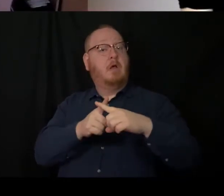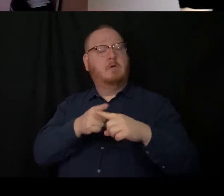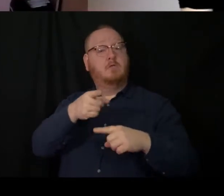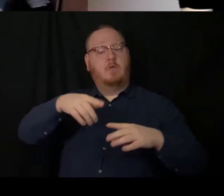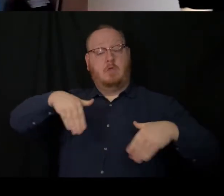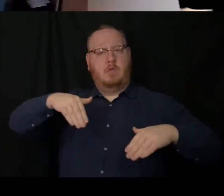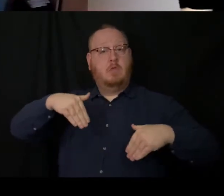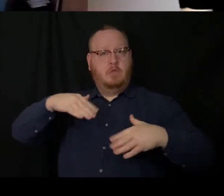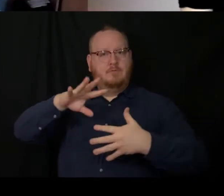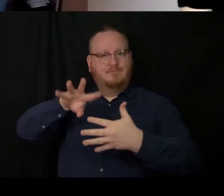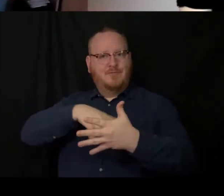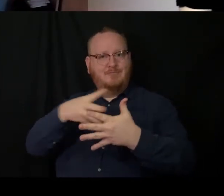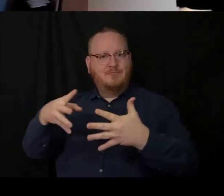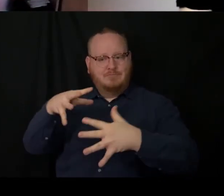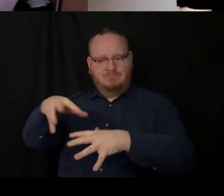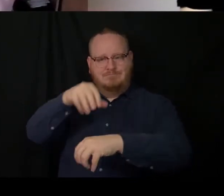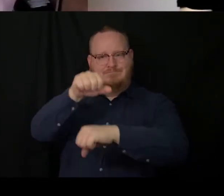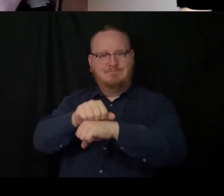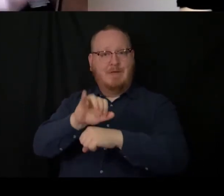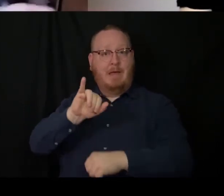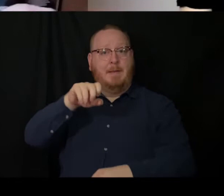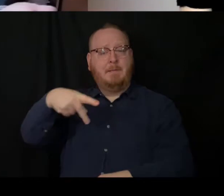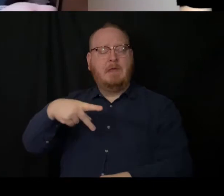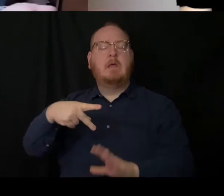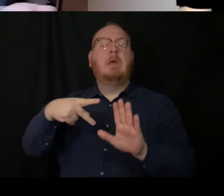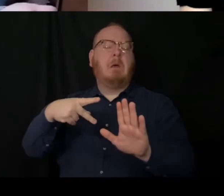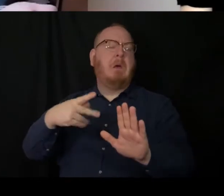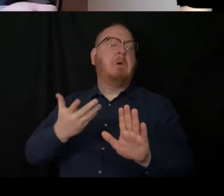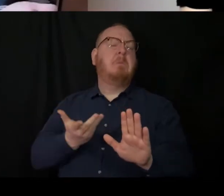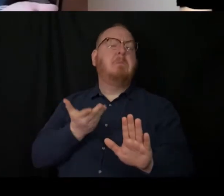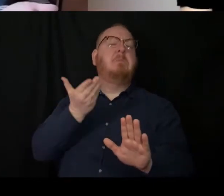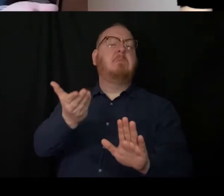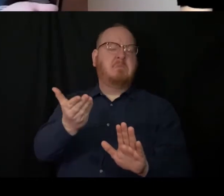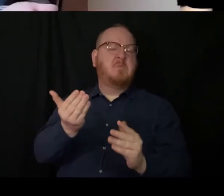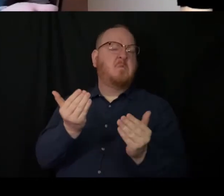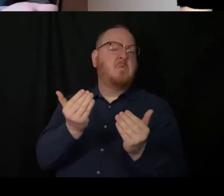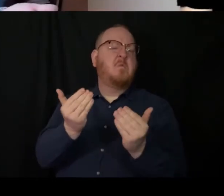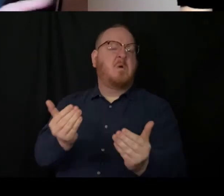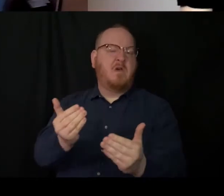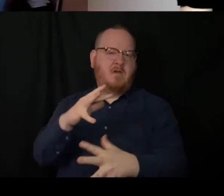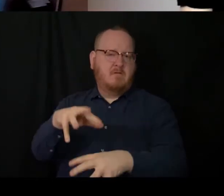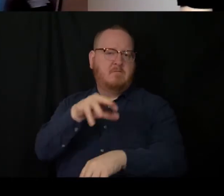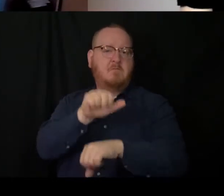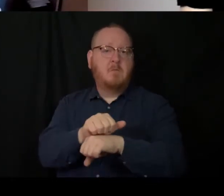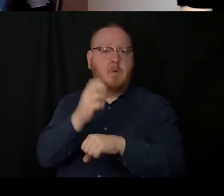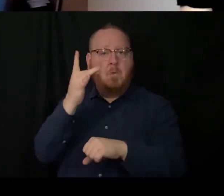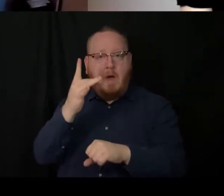annual, I would suggest scheduling this meeting just to touch base and check in and see